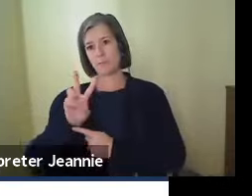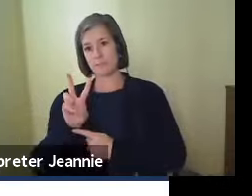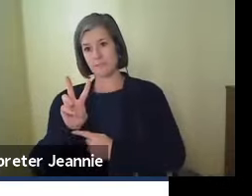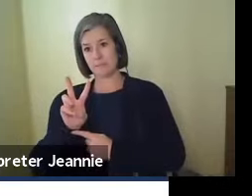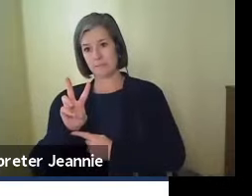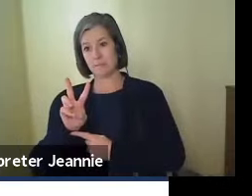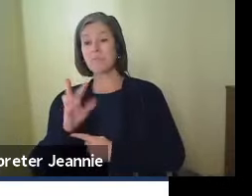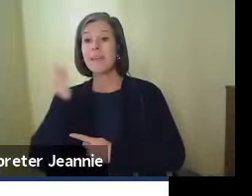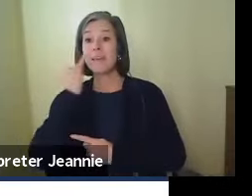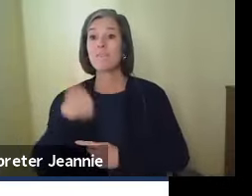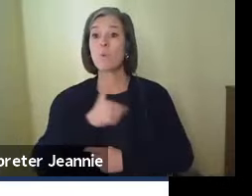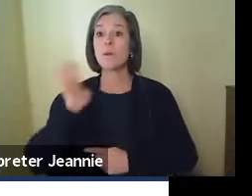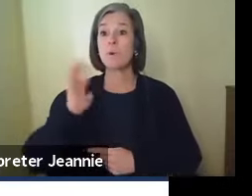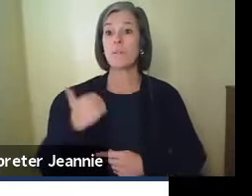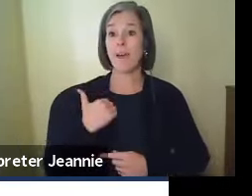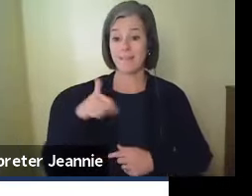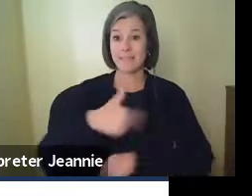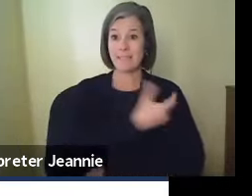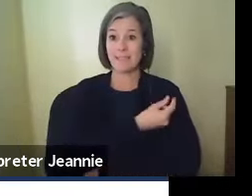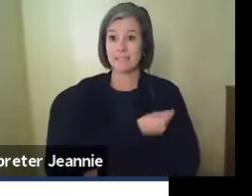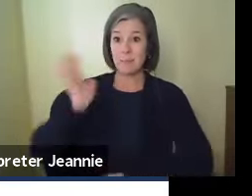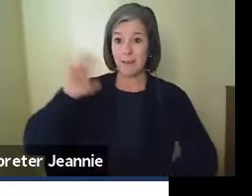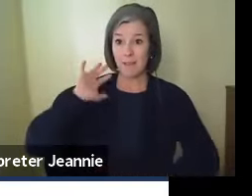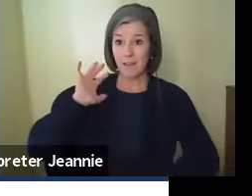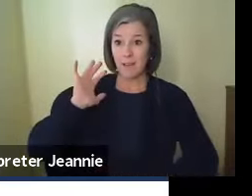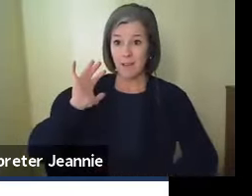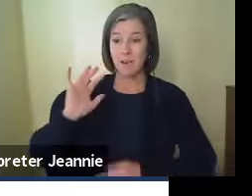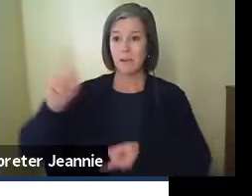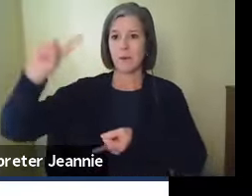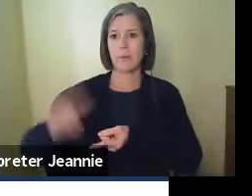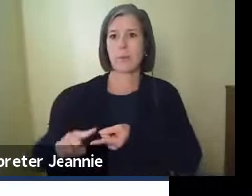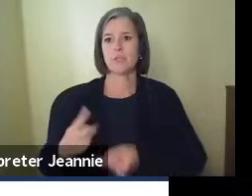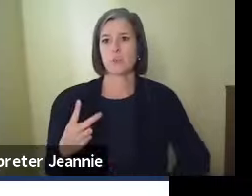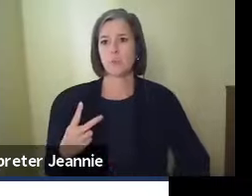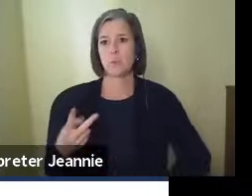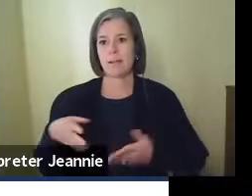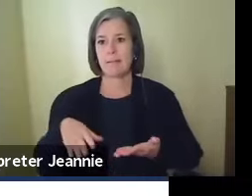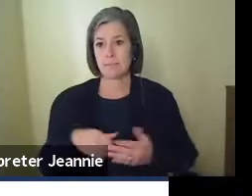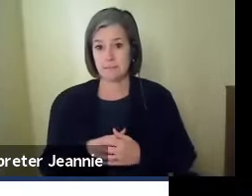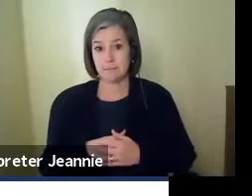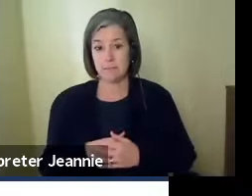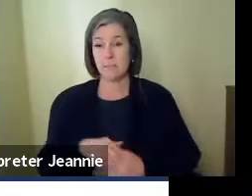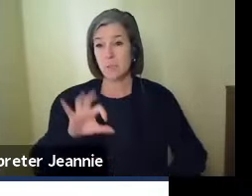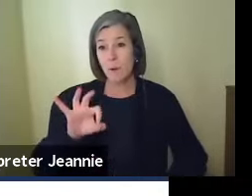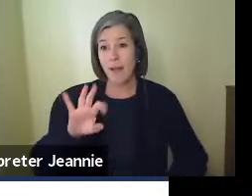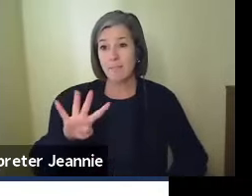we would have had two. So at a 94.5% effectiveness rate, we